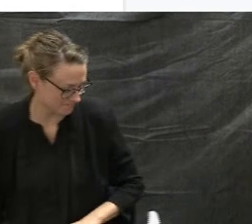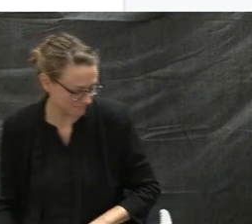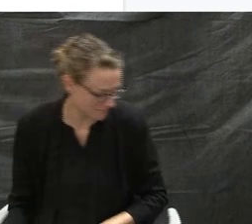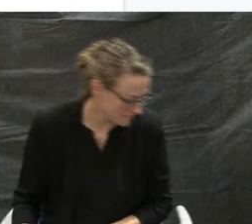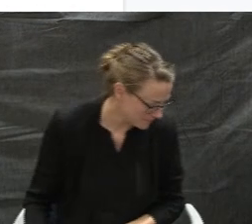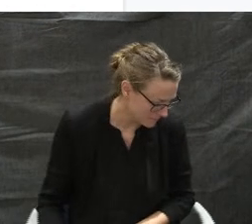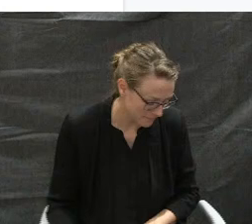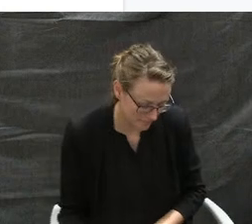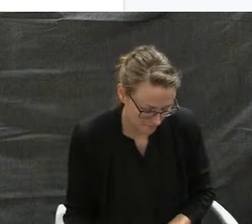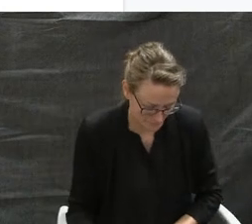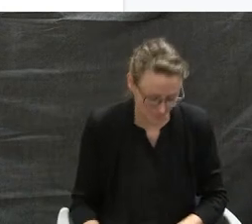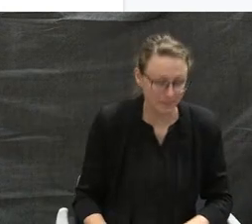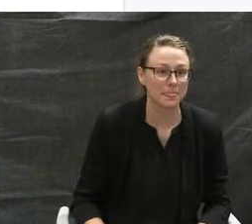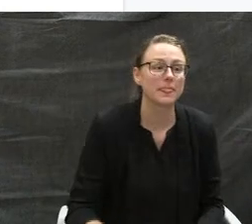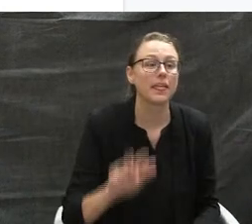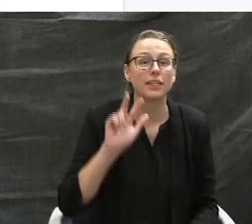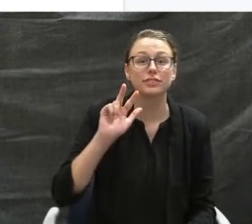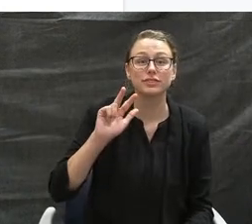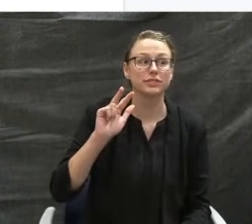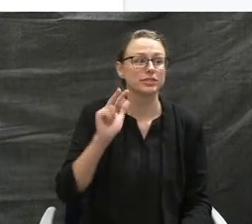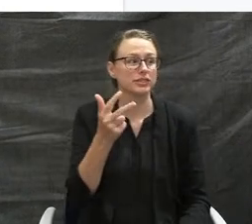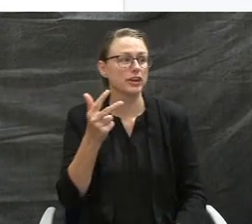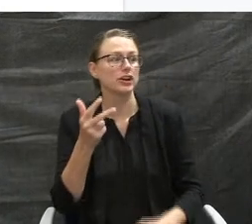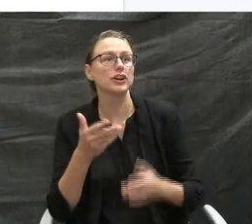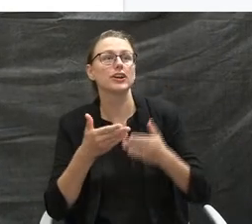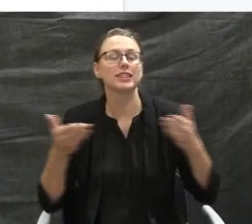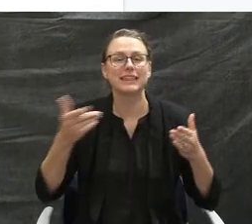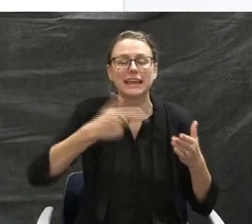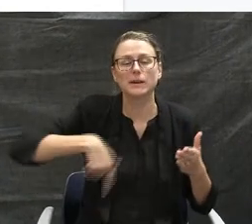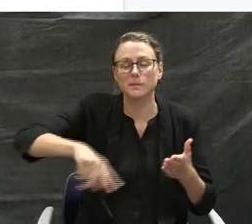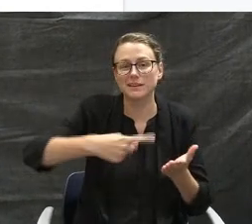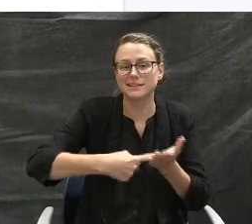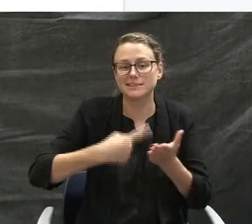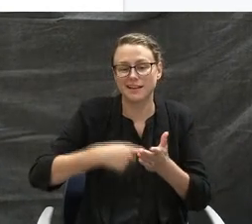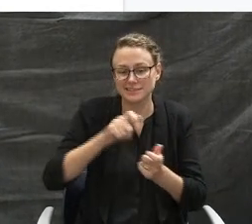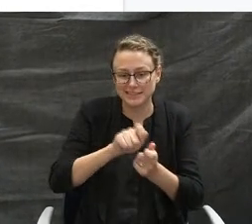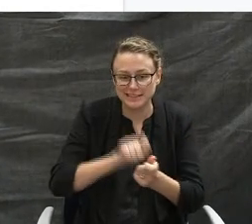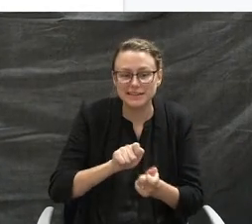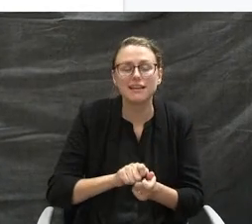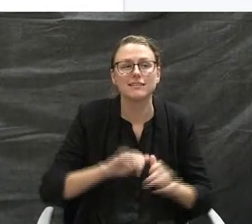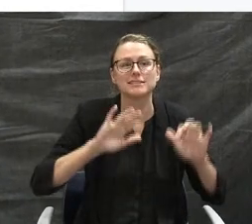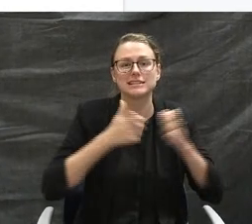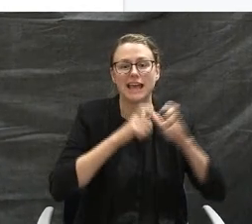detail, was apparent choice online all year and how bubble group might apply to that.